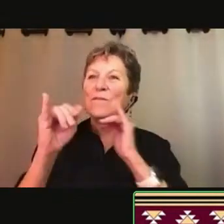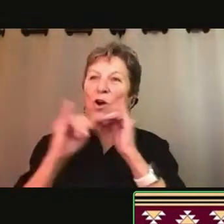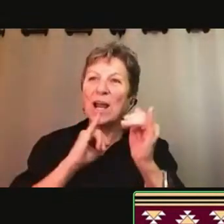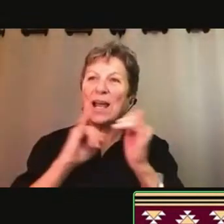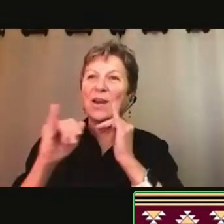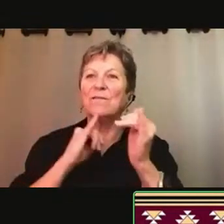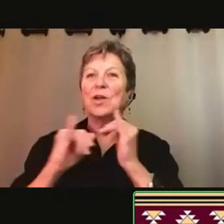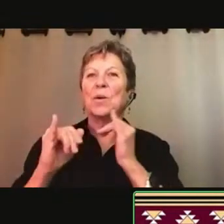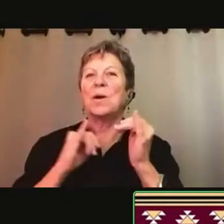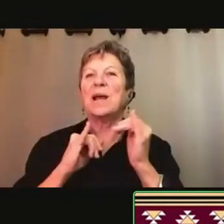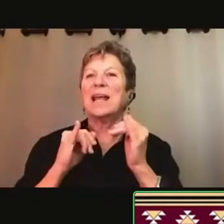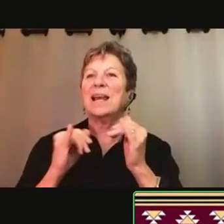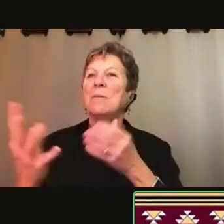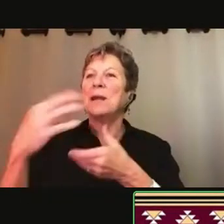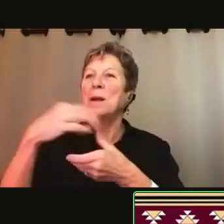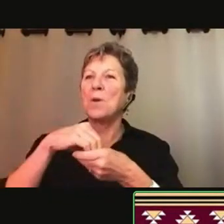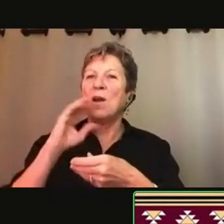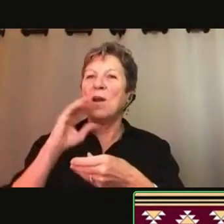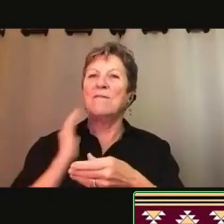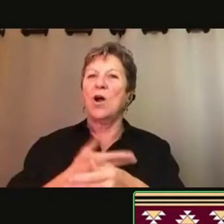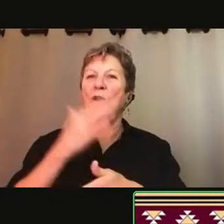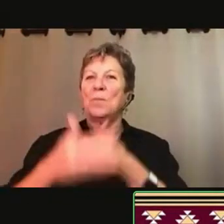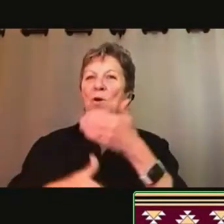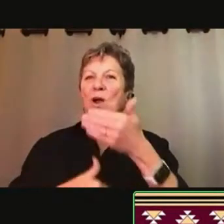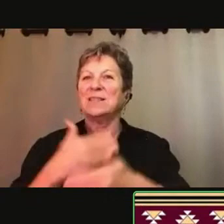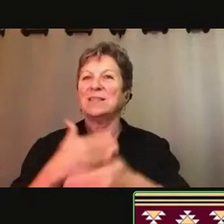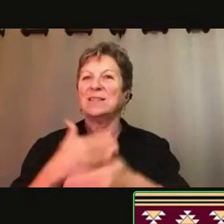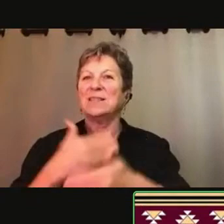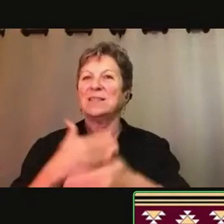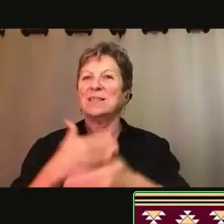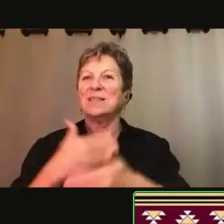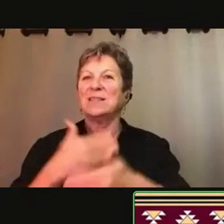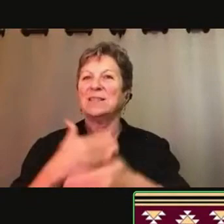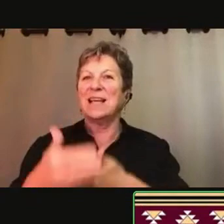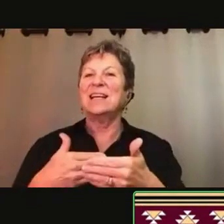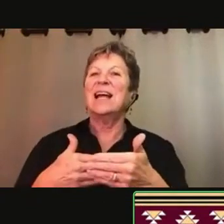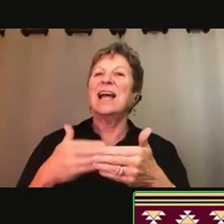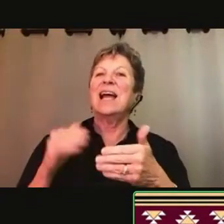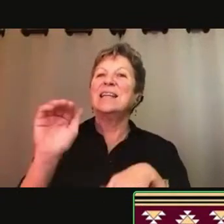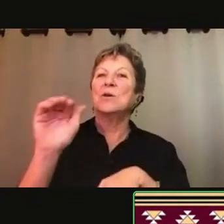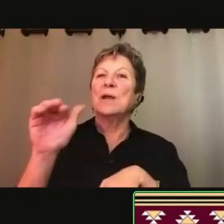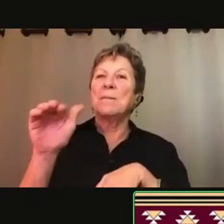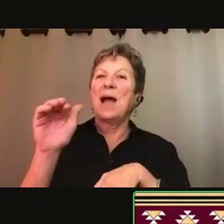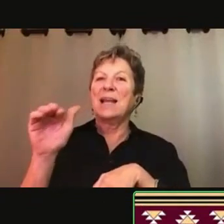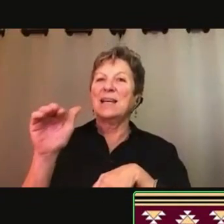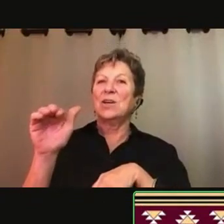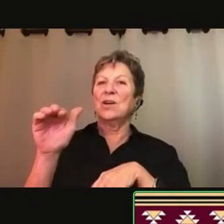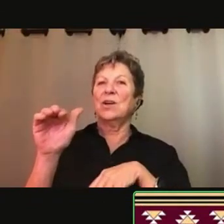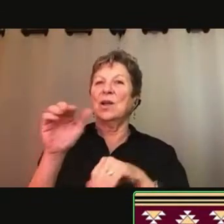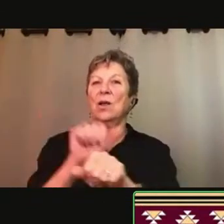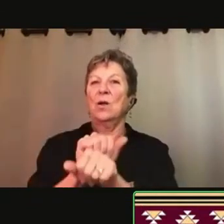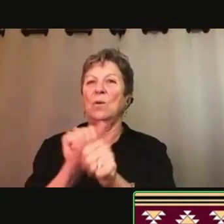I WANT TO THANK ALL